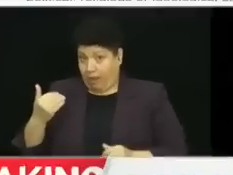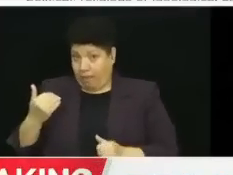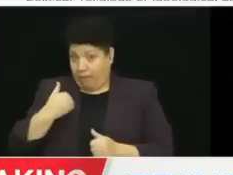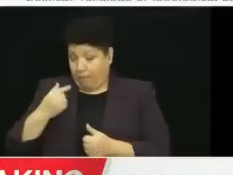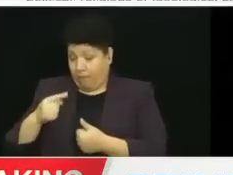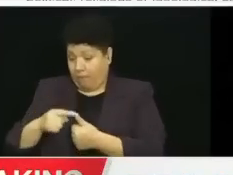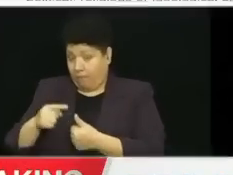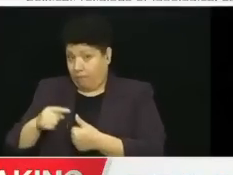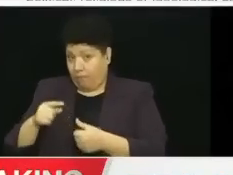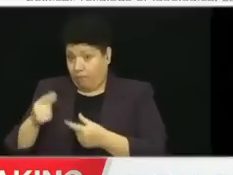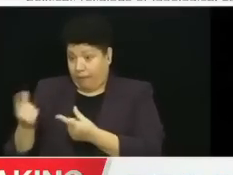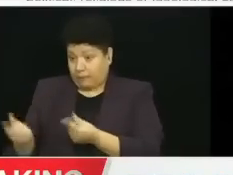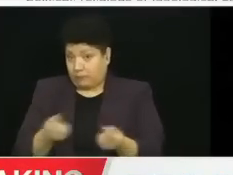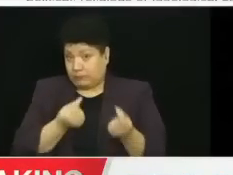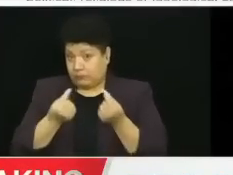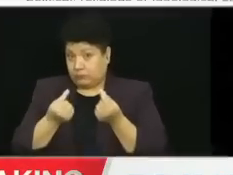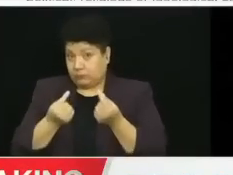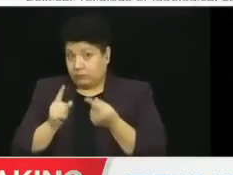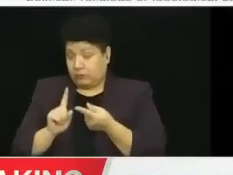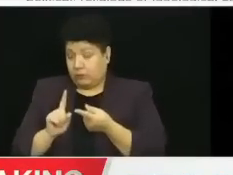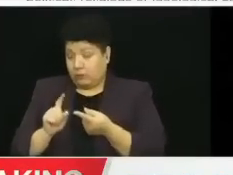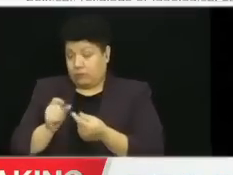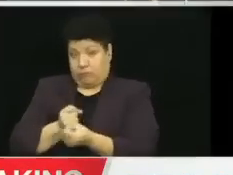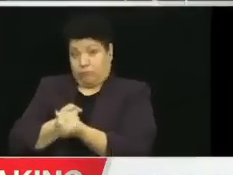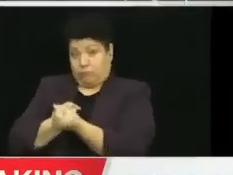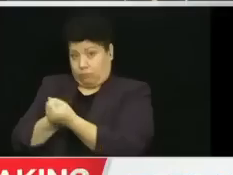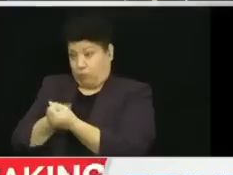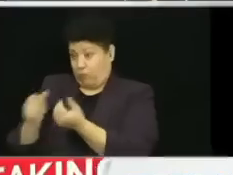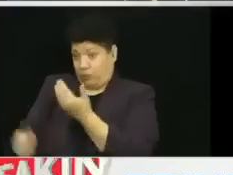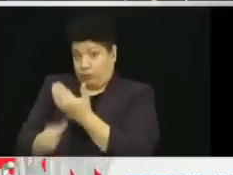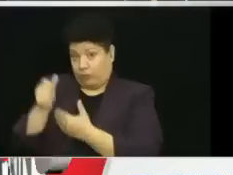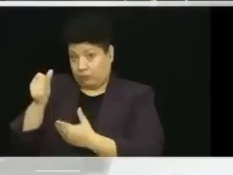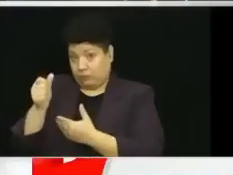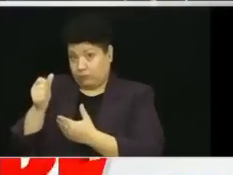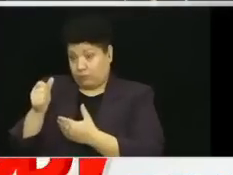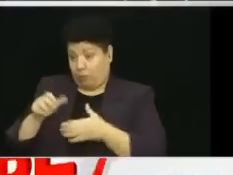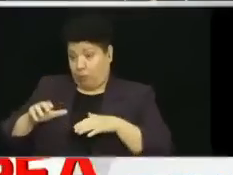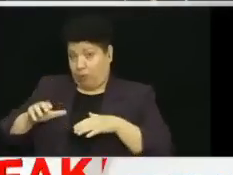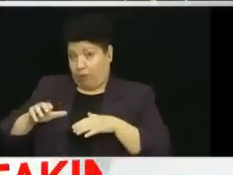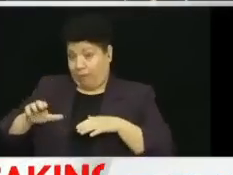REASONED OPINION, THEN THAT PART OF INVOKING THE PUBLIC ORDER EMERGENCY WAS MET.